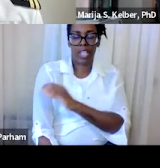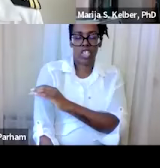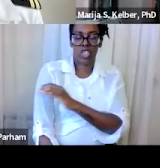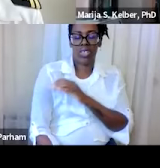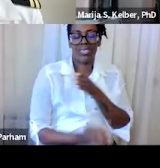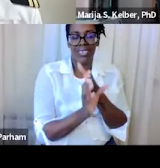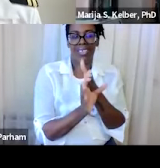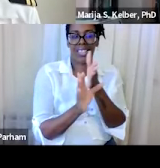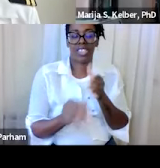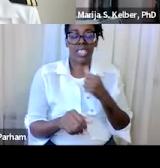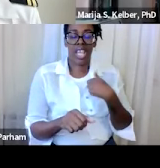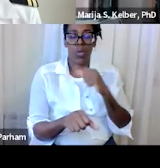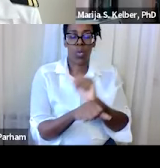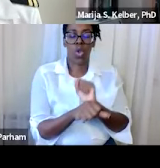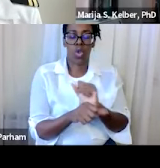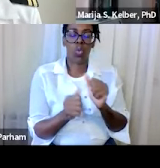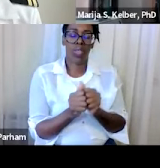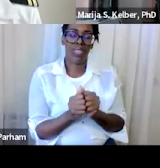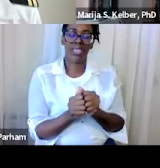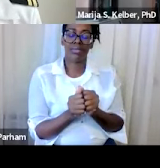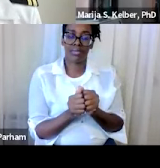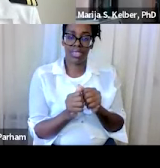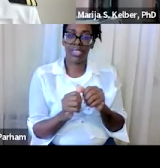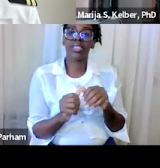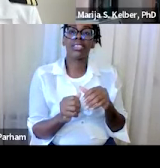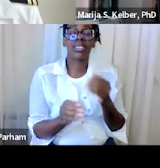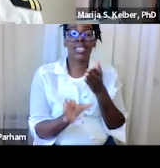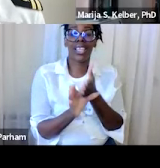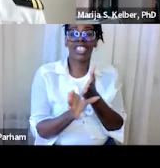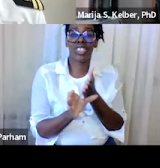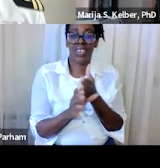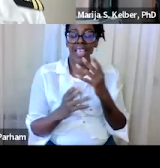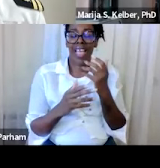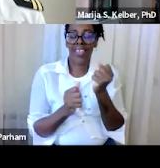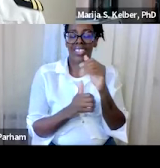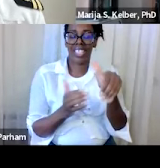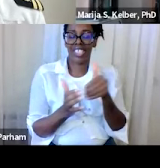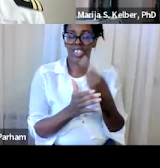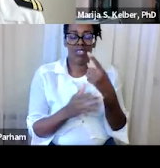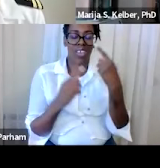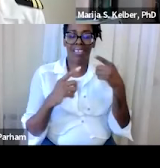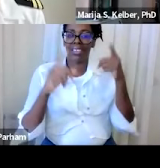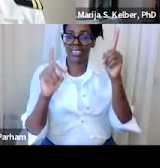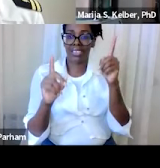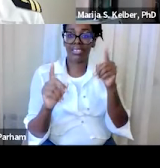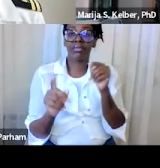at the DHA or Defense Health Agency Psychological Health Center of Excellence. Dr. Kelber works on the research execution team,